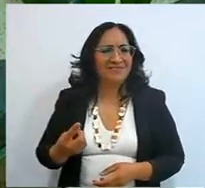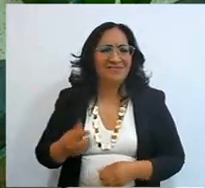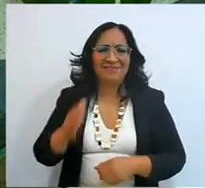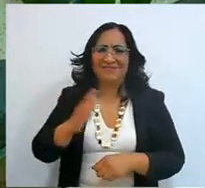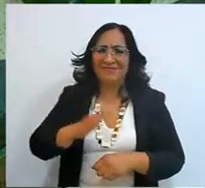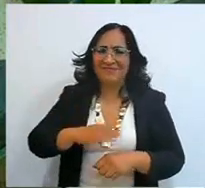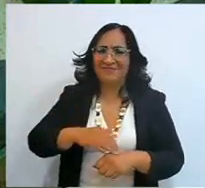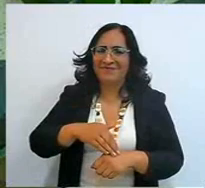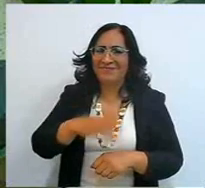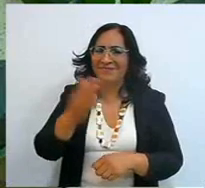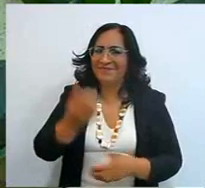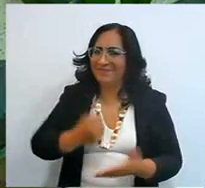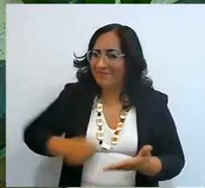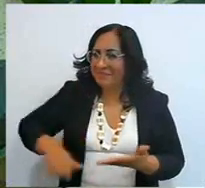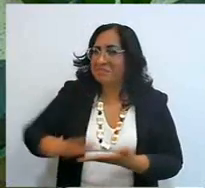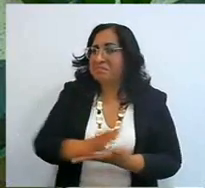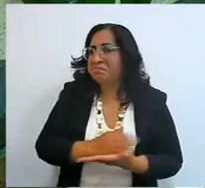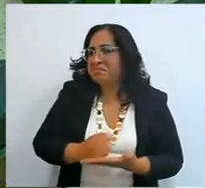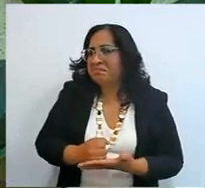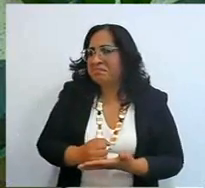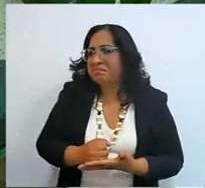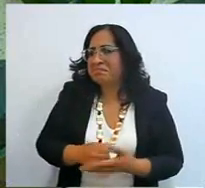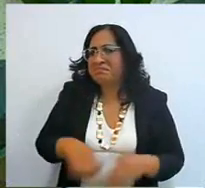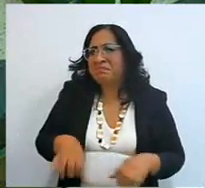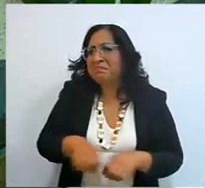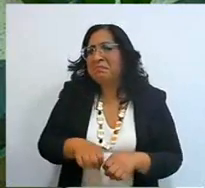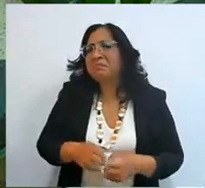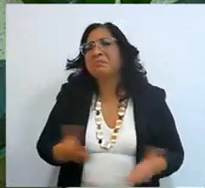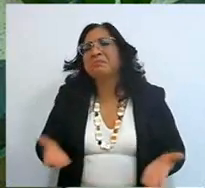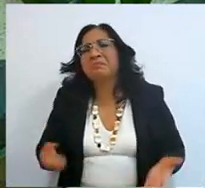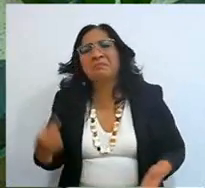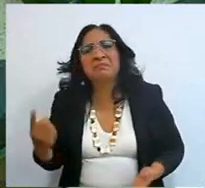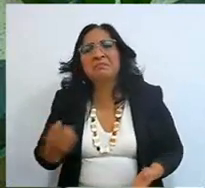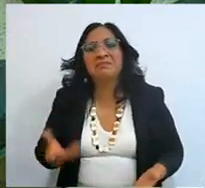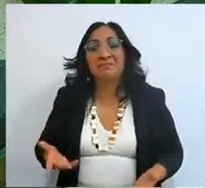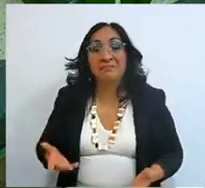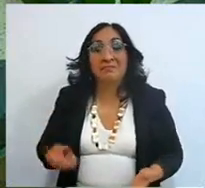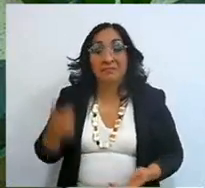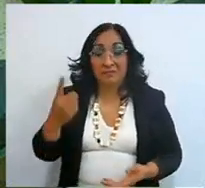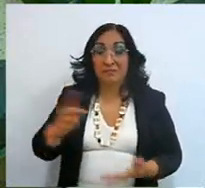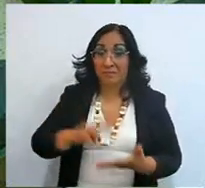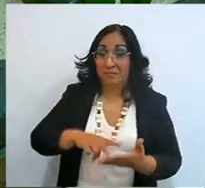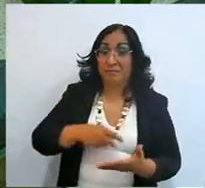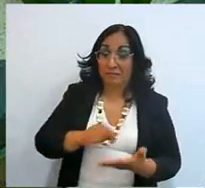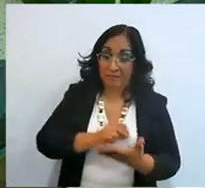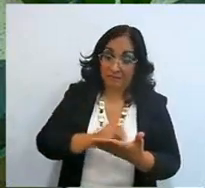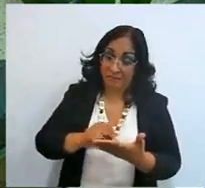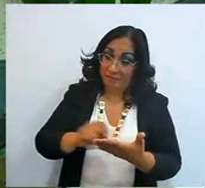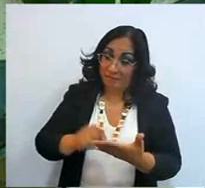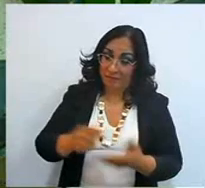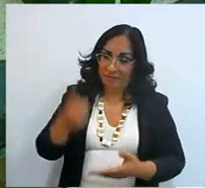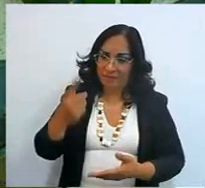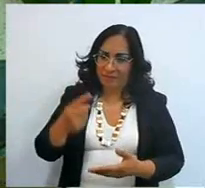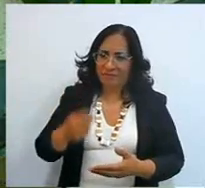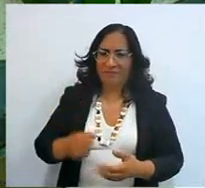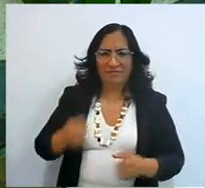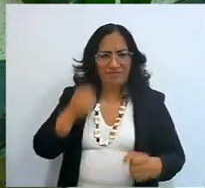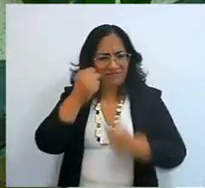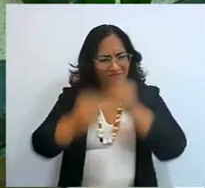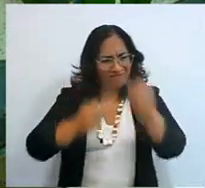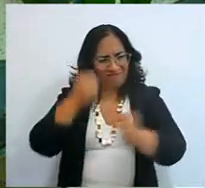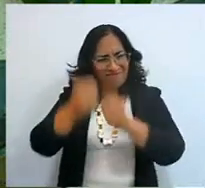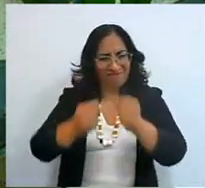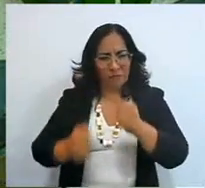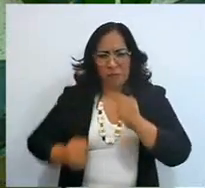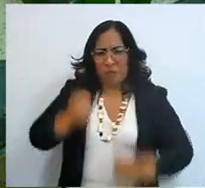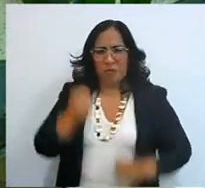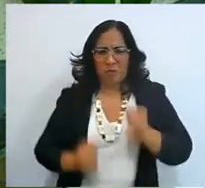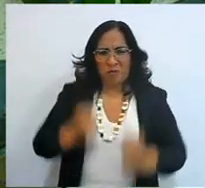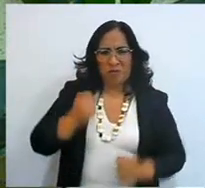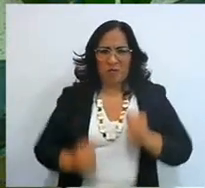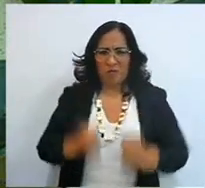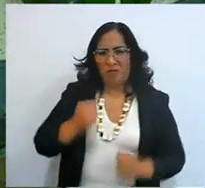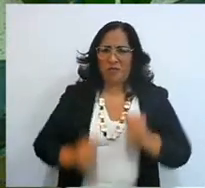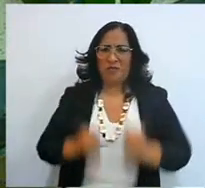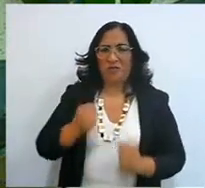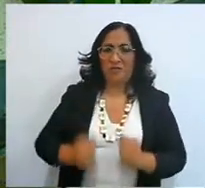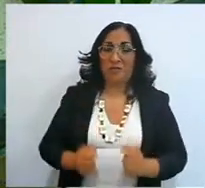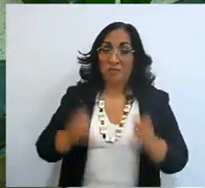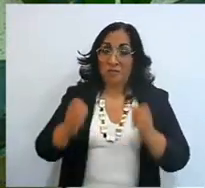how can anyone be more than victorious? and on one occasion I read that a boxer trains, is married,